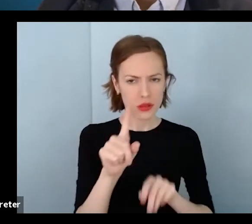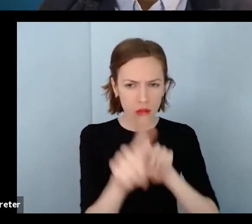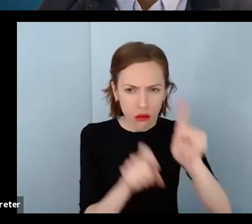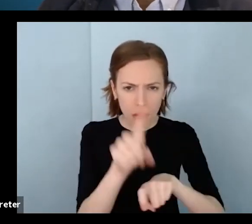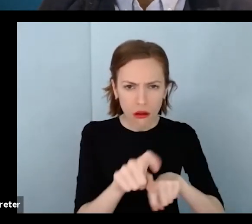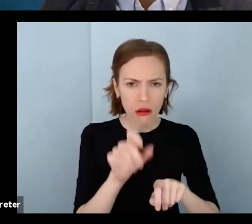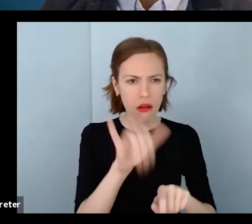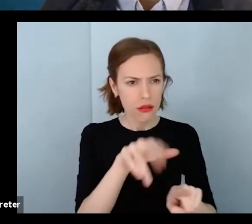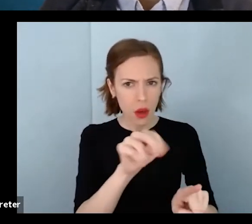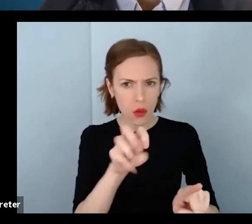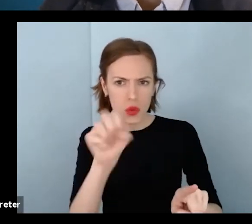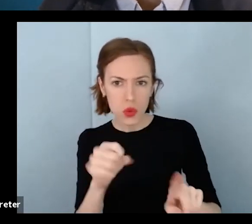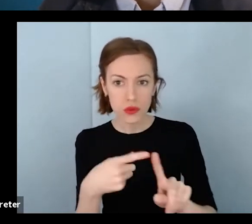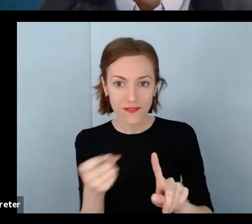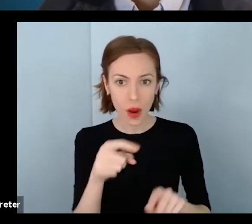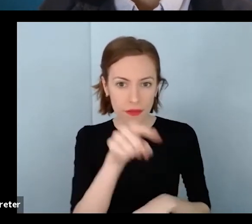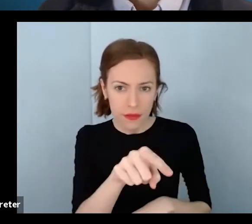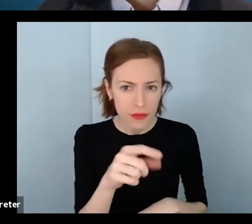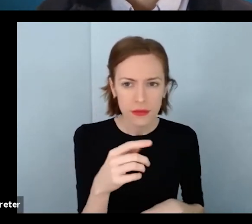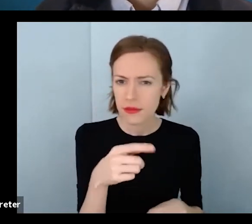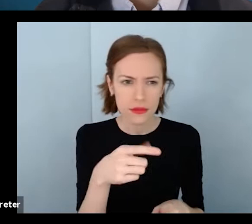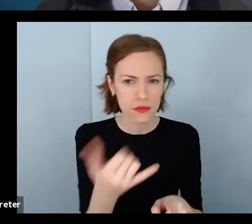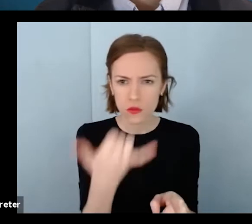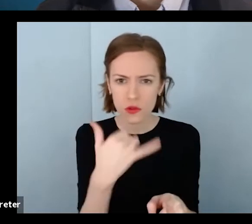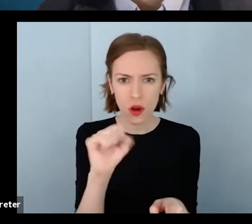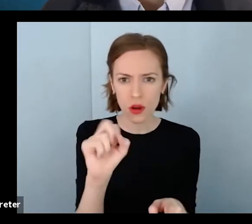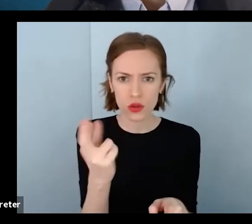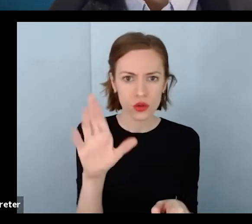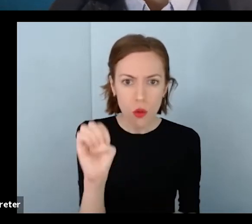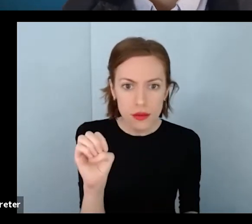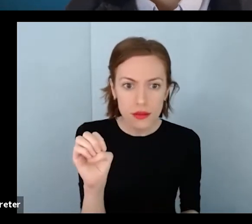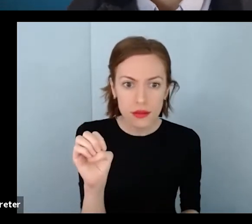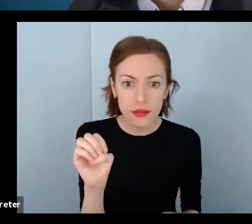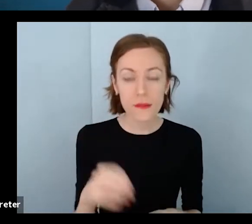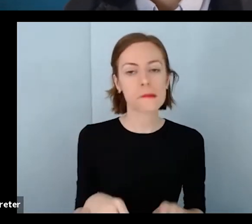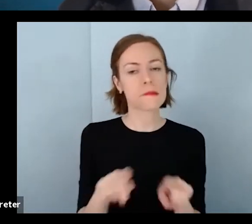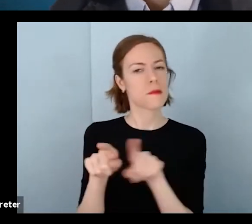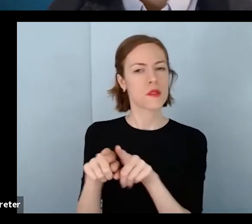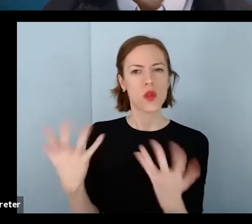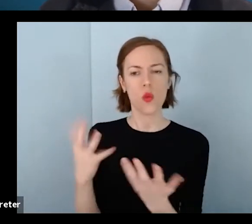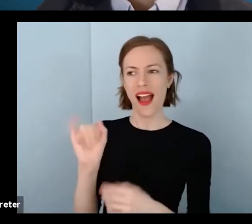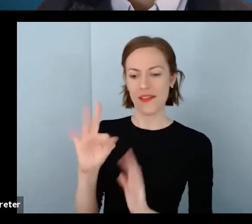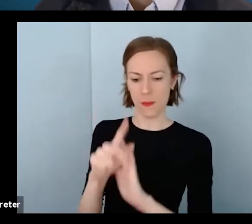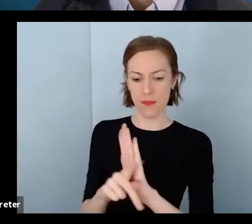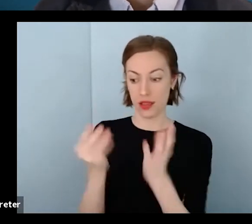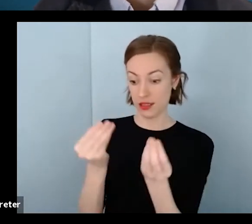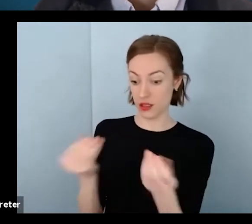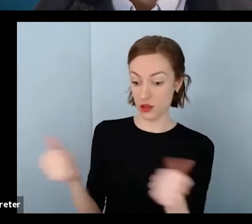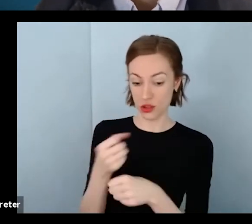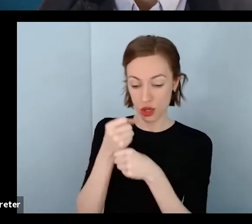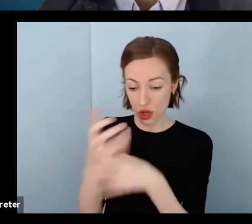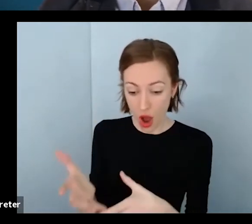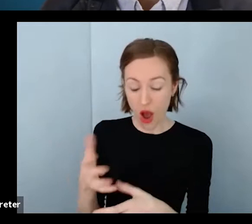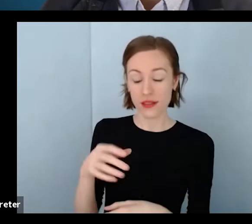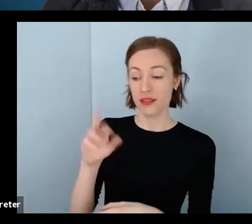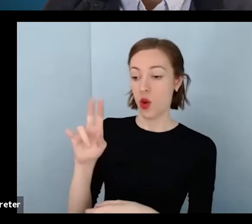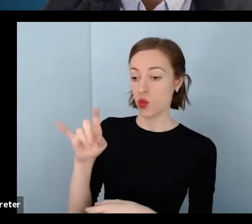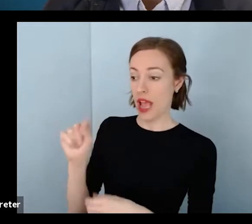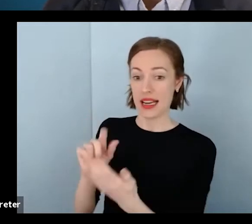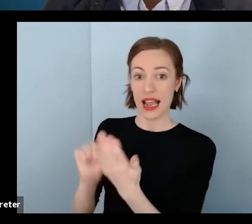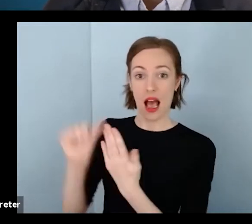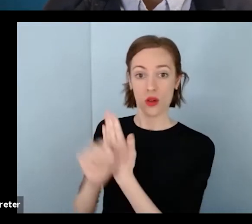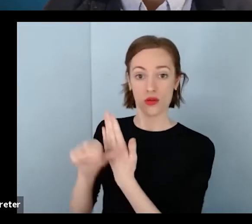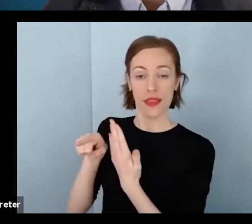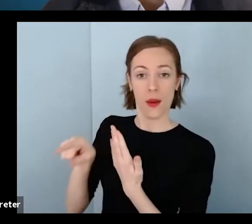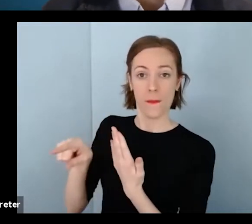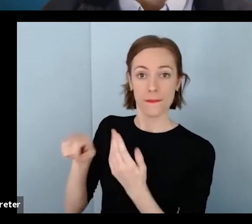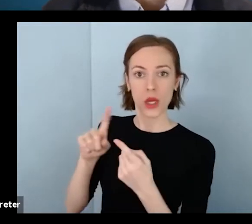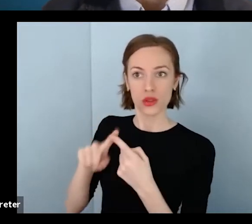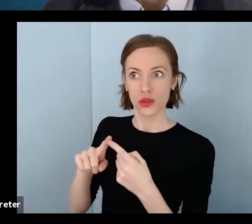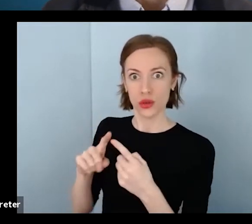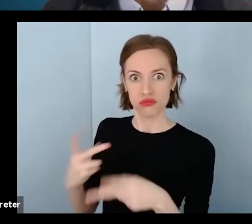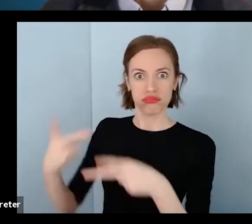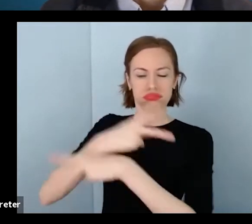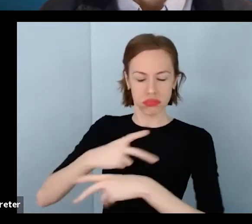They also had some uncertainty. What if their policy solution had an unintended side effect of causing Reddit algorithms to promote that news, even further.